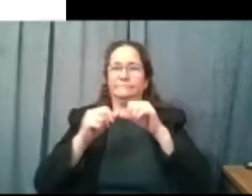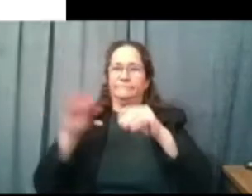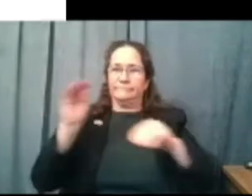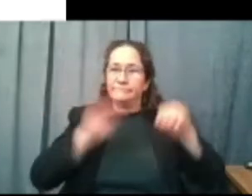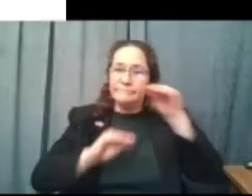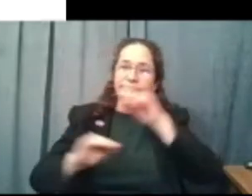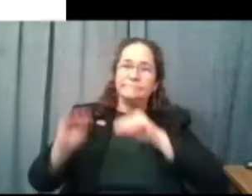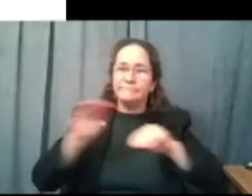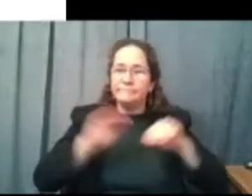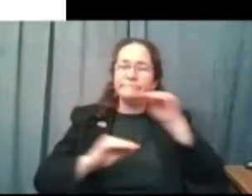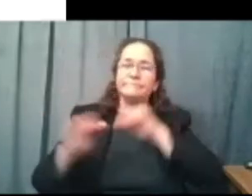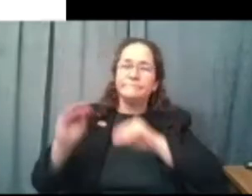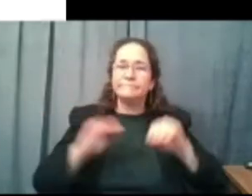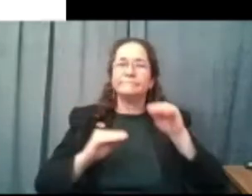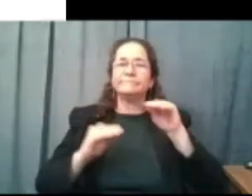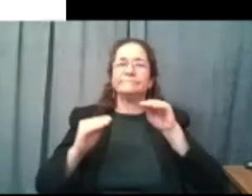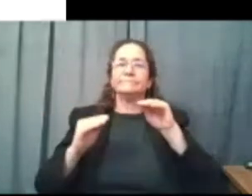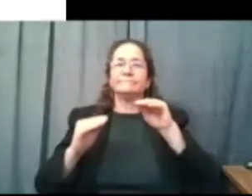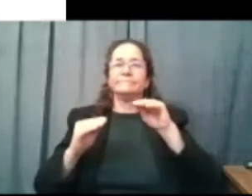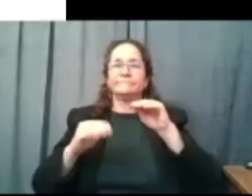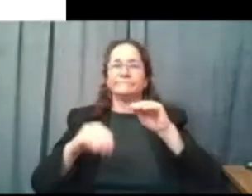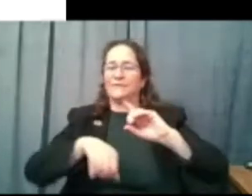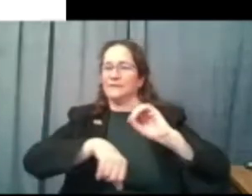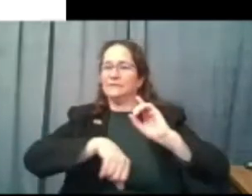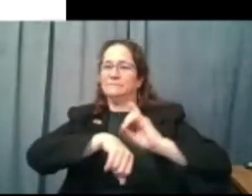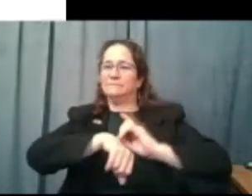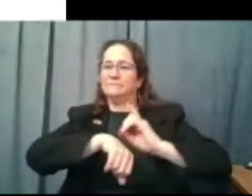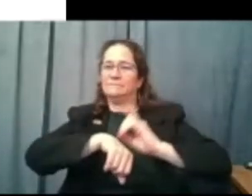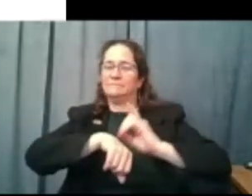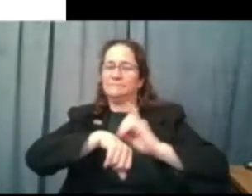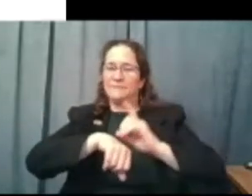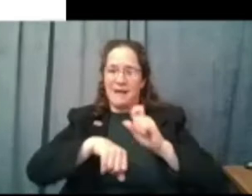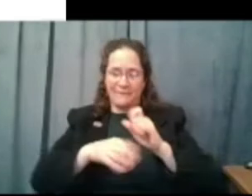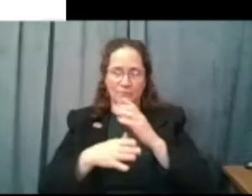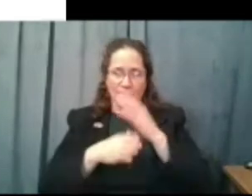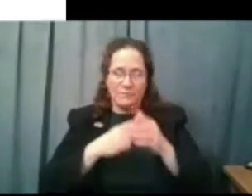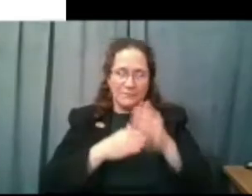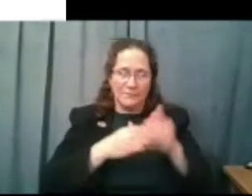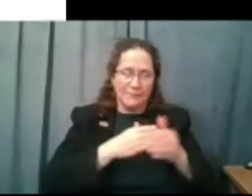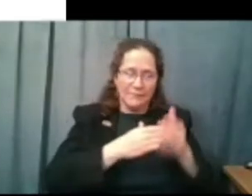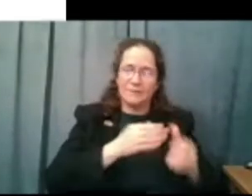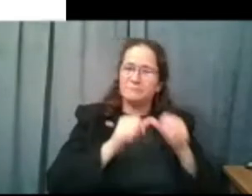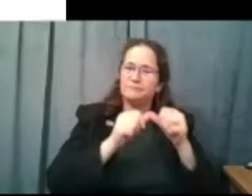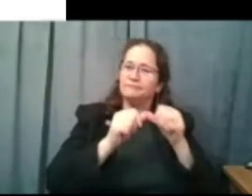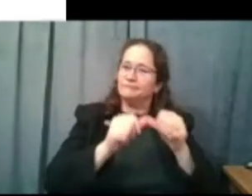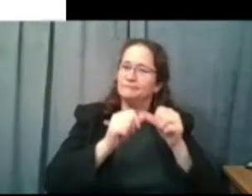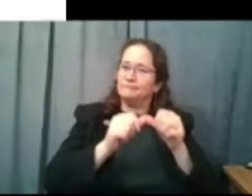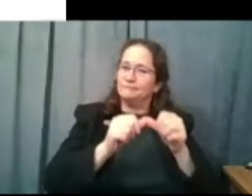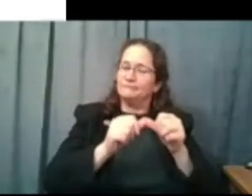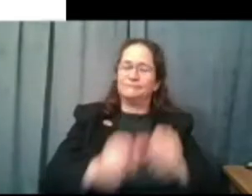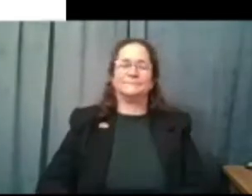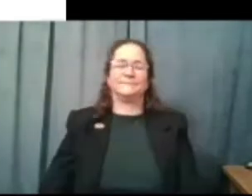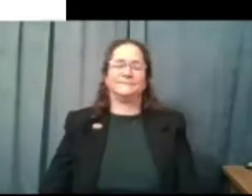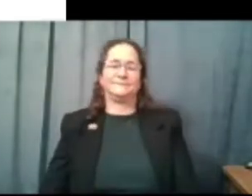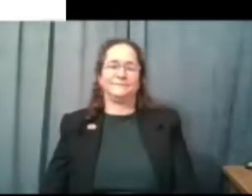of tasks that need to be completed. Wow.